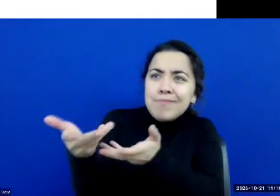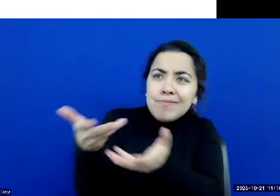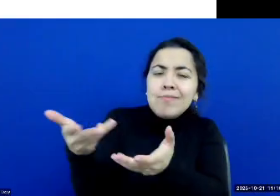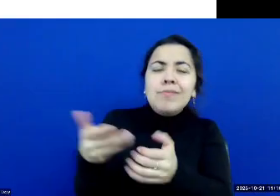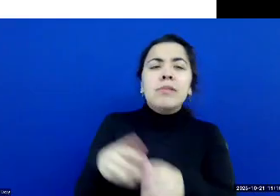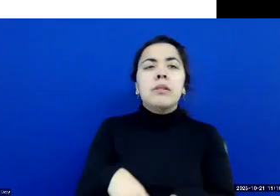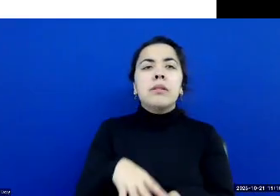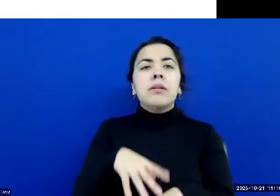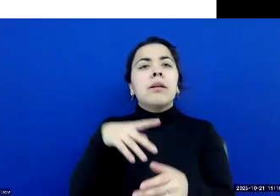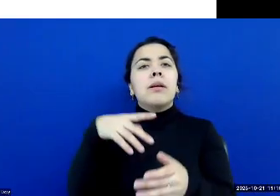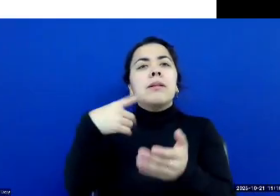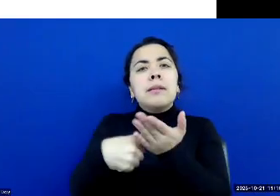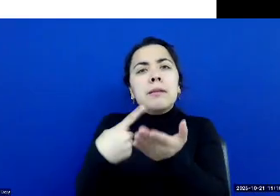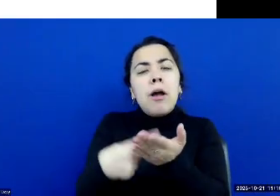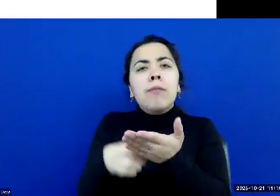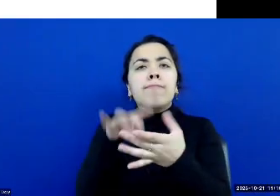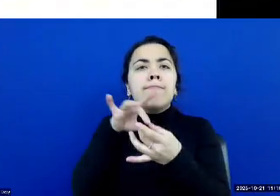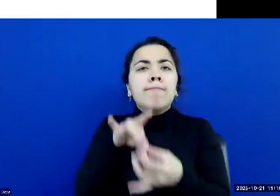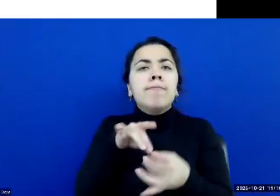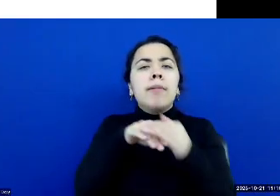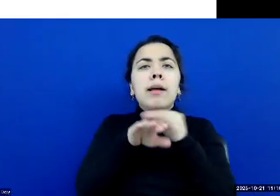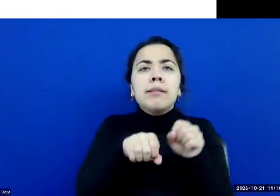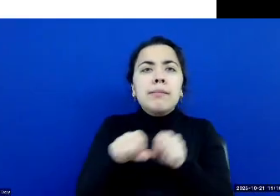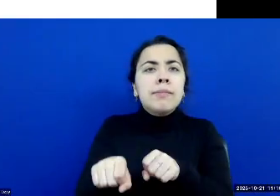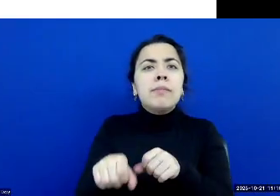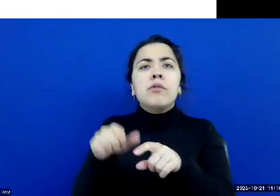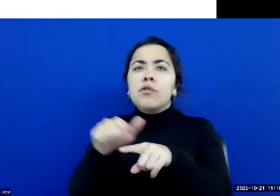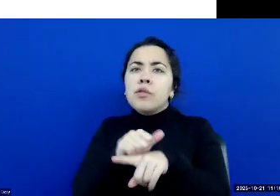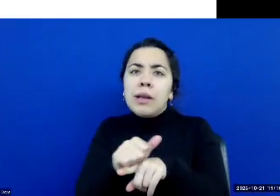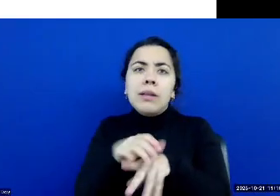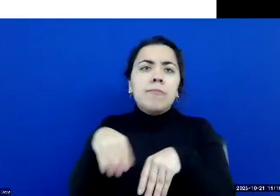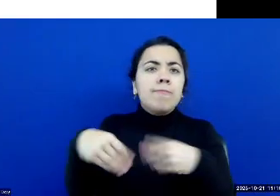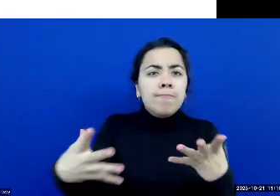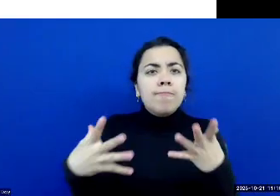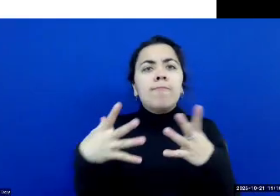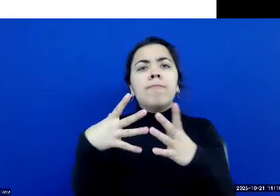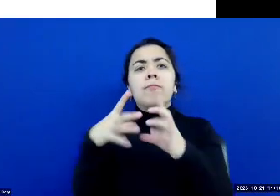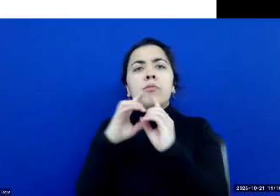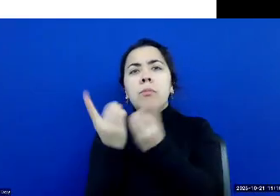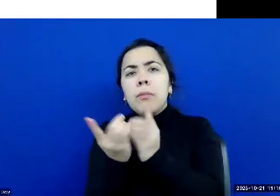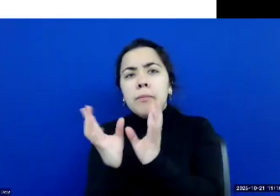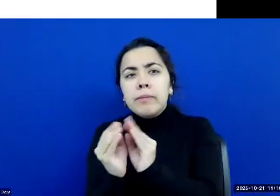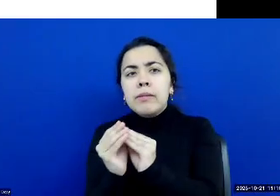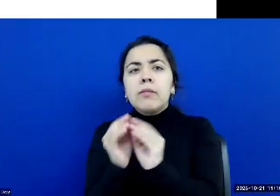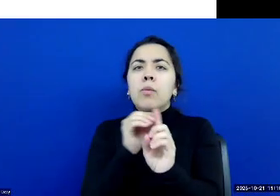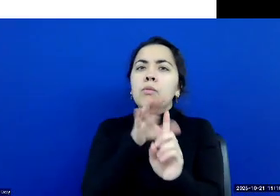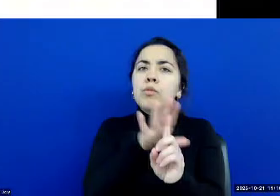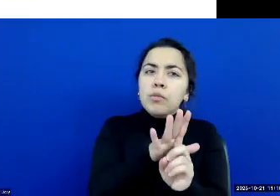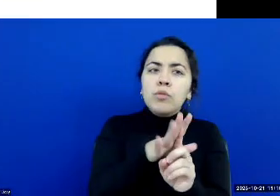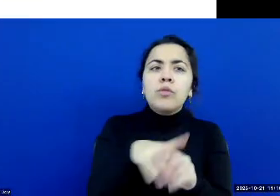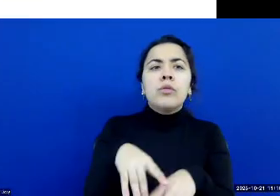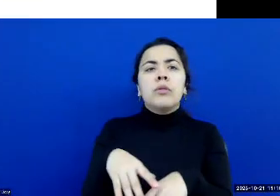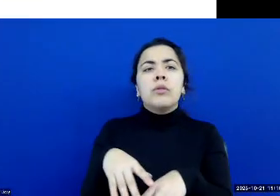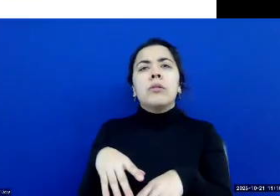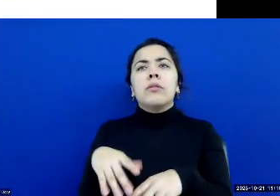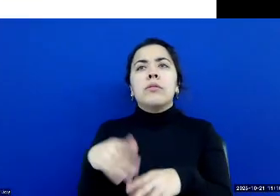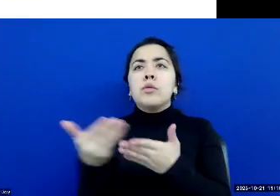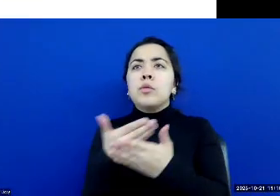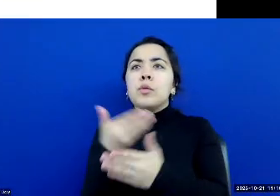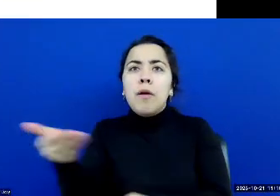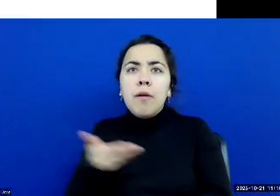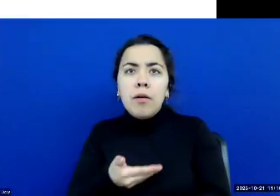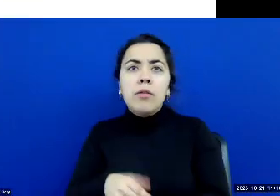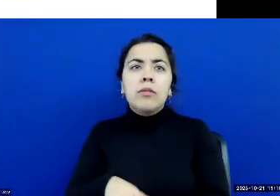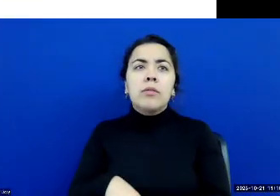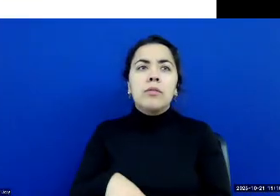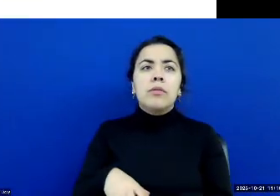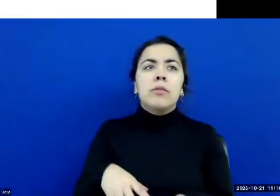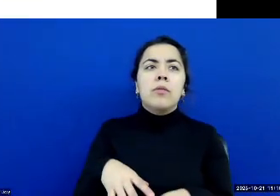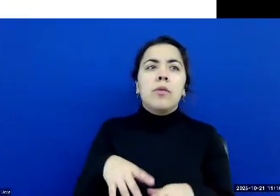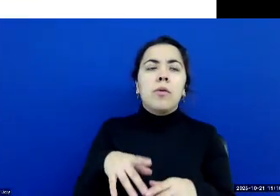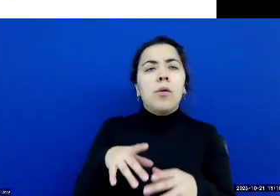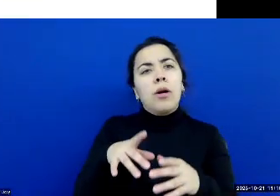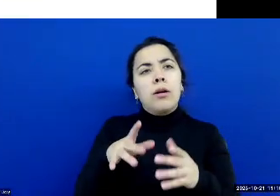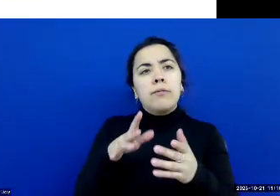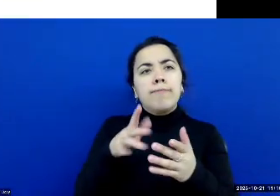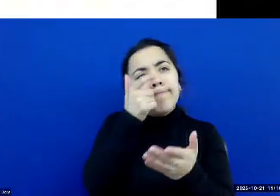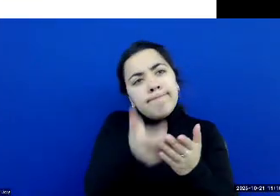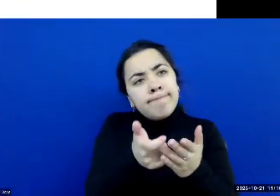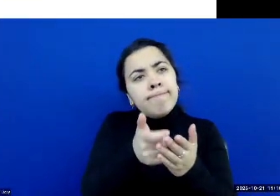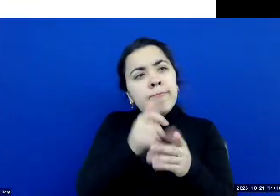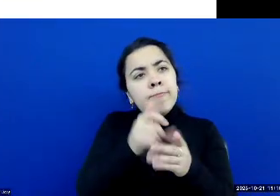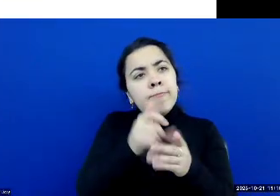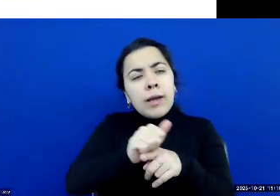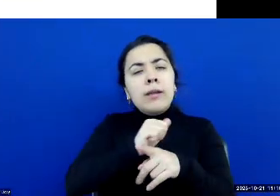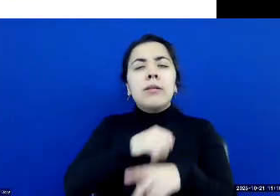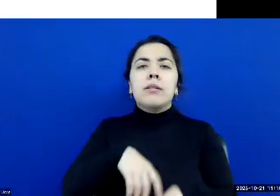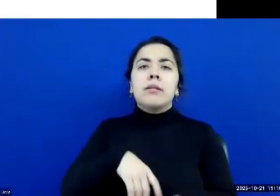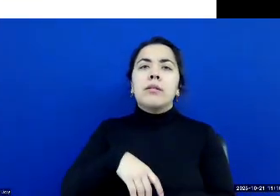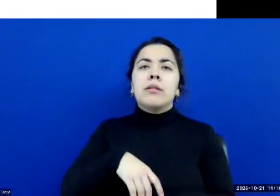Kathleen DeForest: Include accessibility discussions or trainings in regular department meetings. There's orientations, onboarding, right? You want to sneak it into unexpected places.